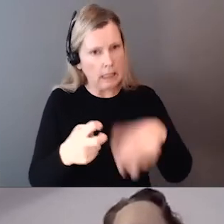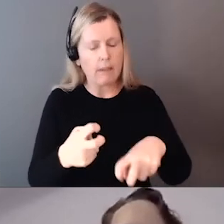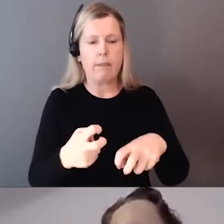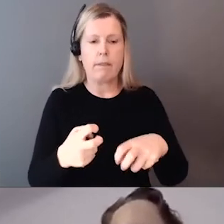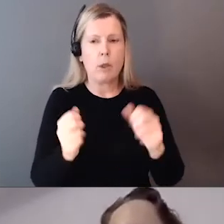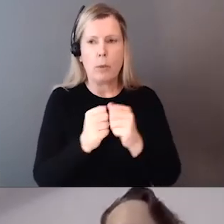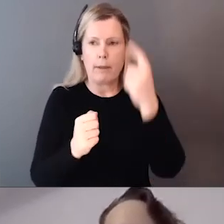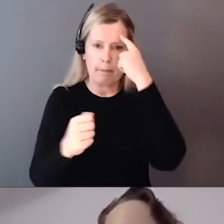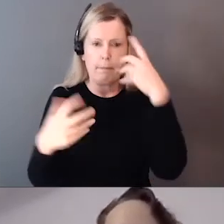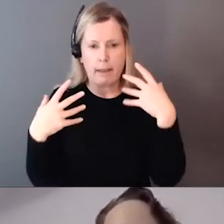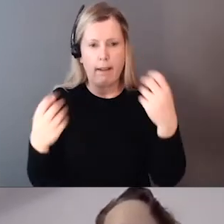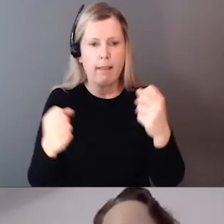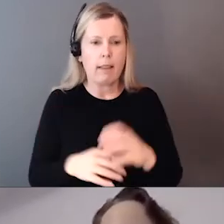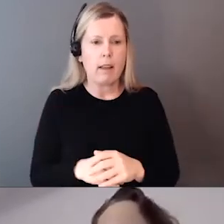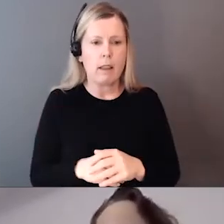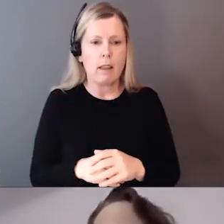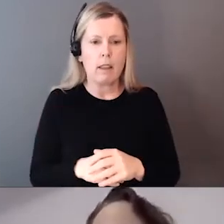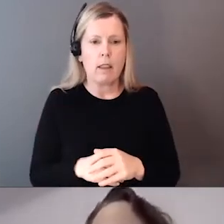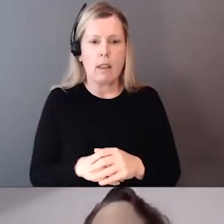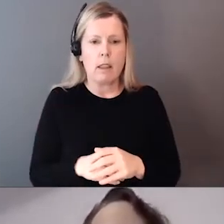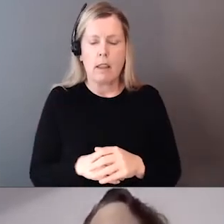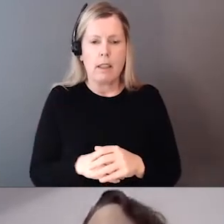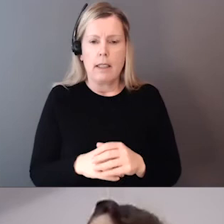There are aspects of people's minds and lives that are difficult to measure.